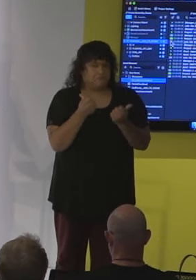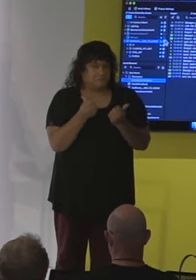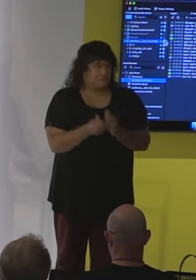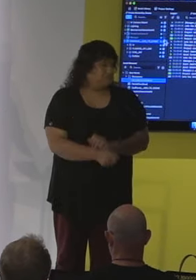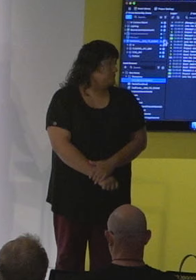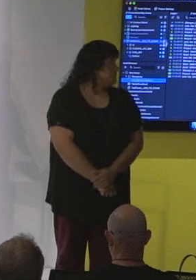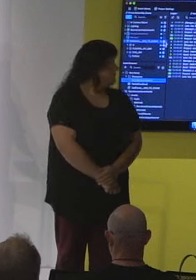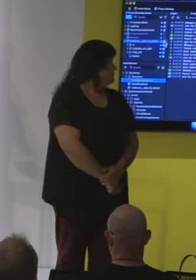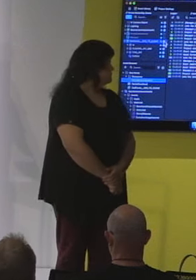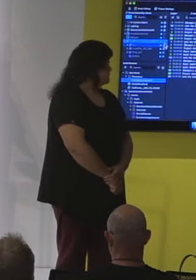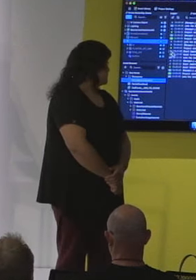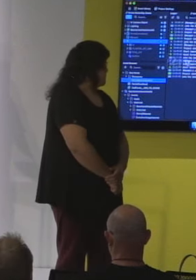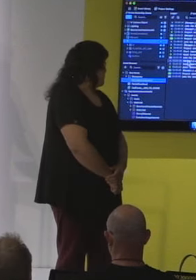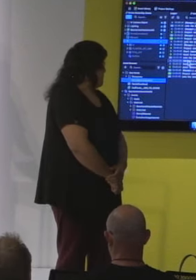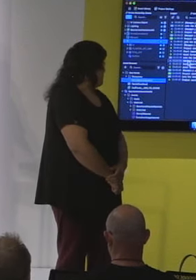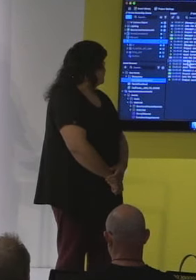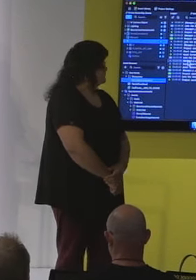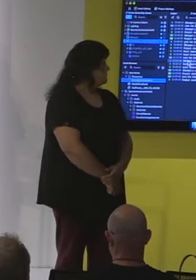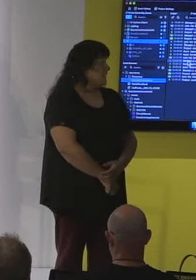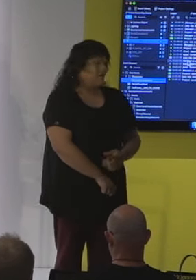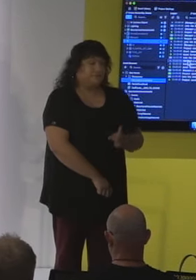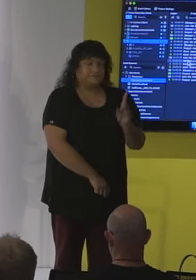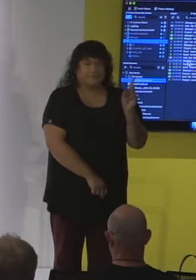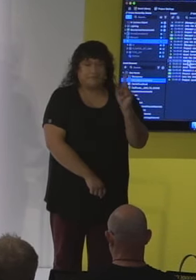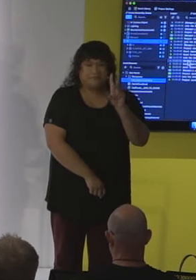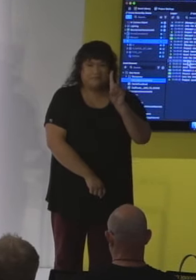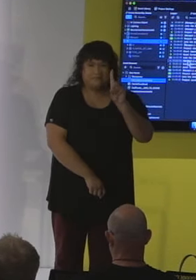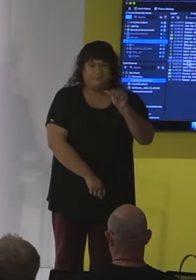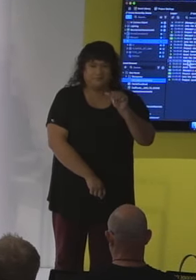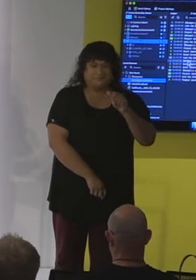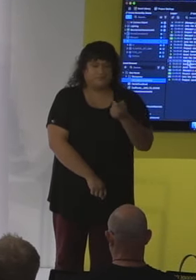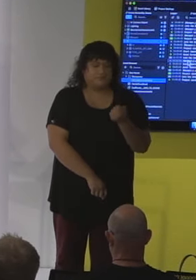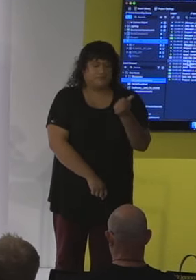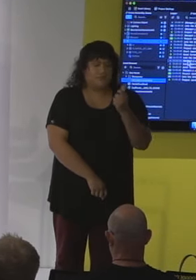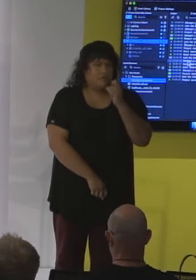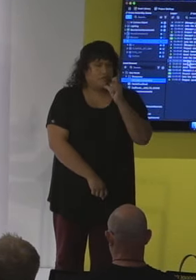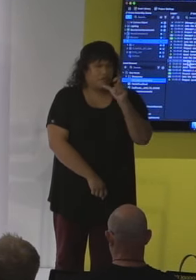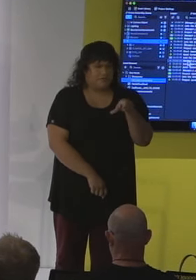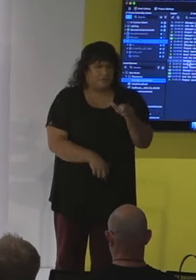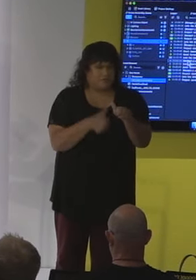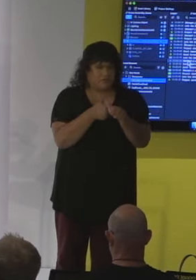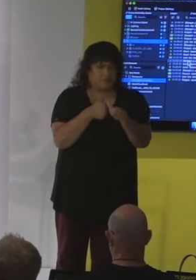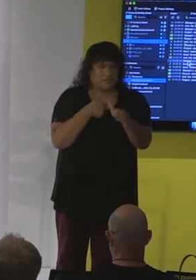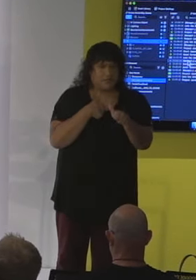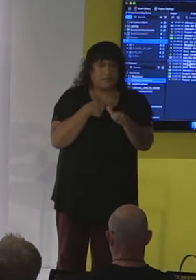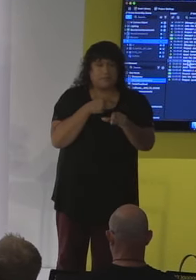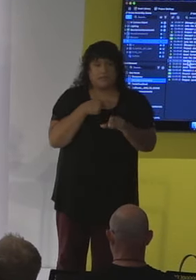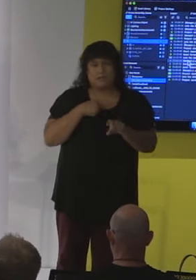And then, I'm just gonna disable this. So, this is something that I like to do. You don't have to do it. I like to keep my prefabs that I'm gonna instantiate